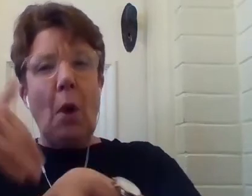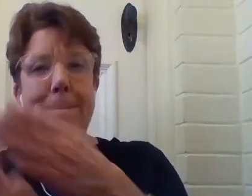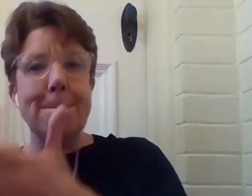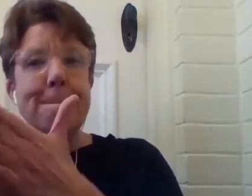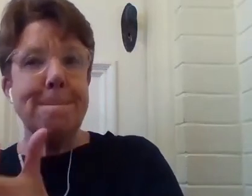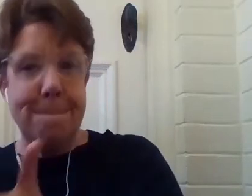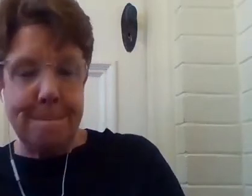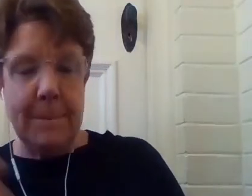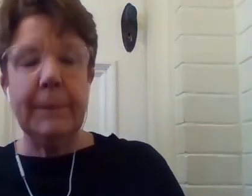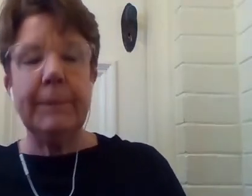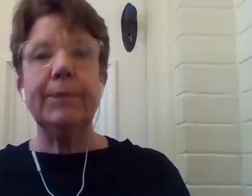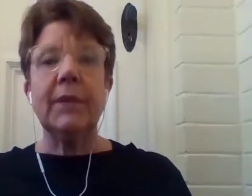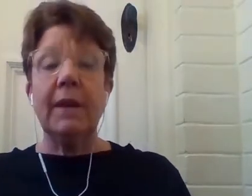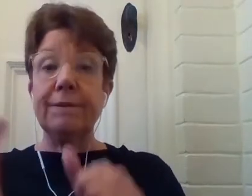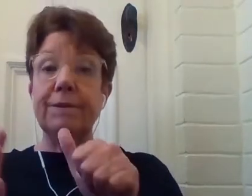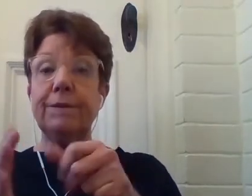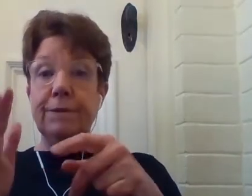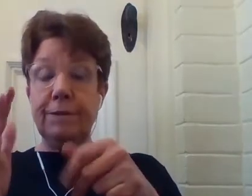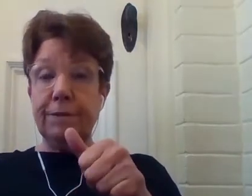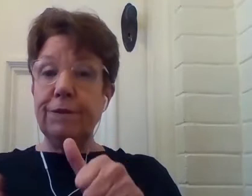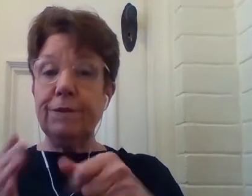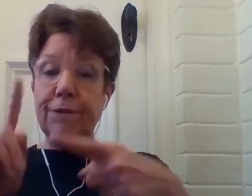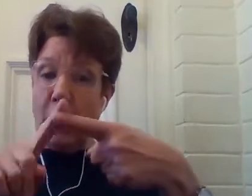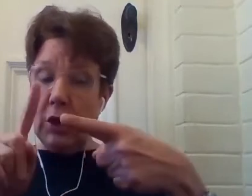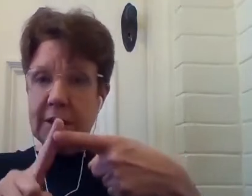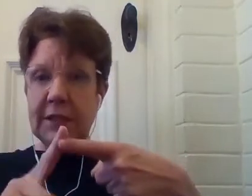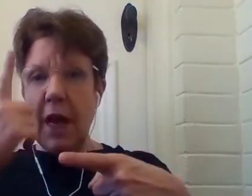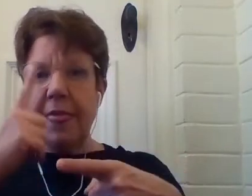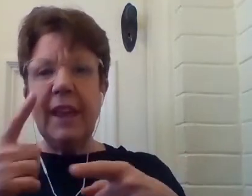thing I would suggest is setting aside rather than bits of time, I